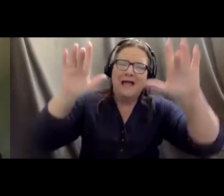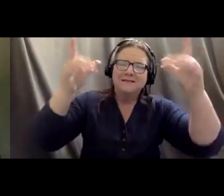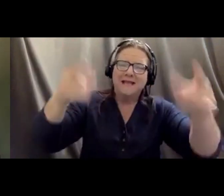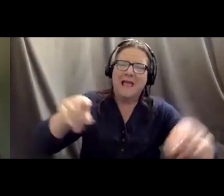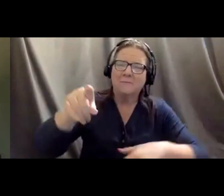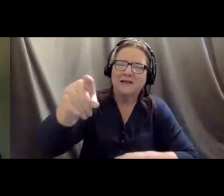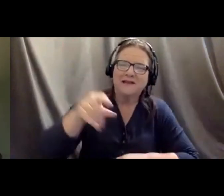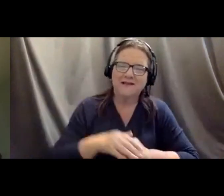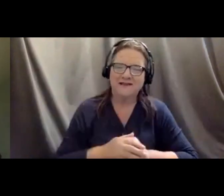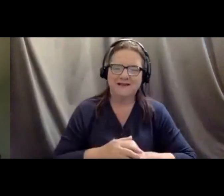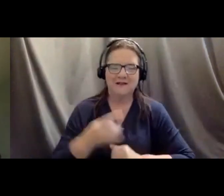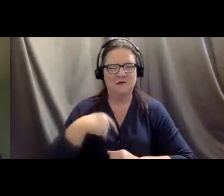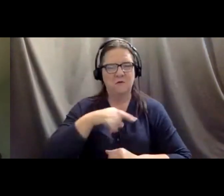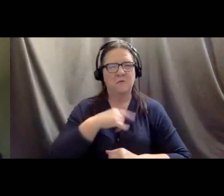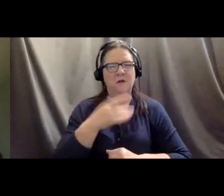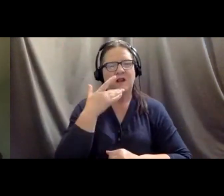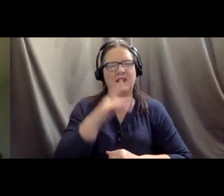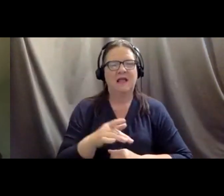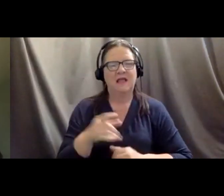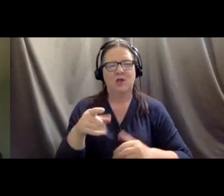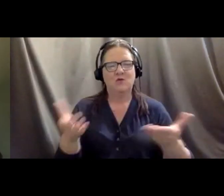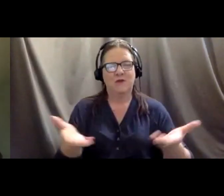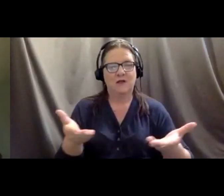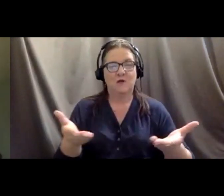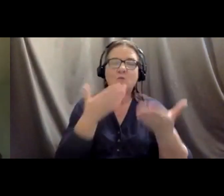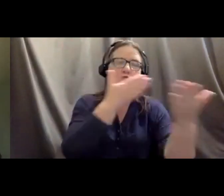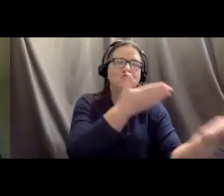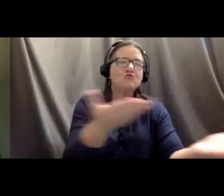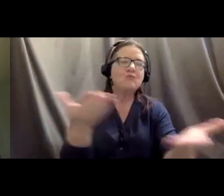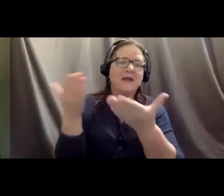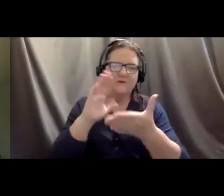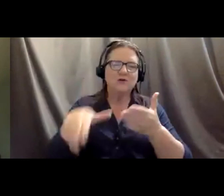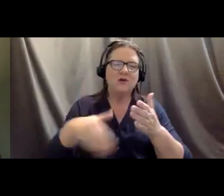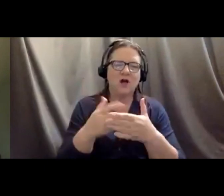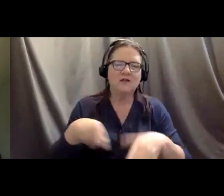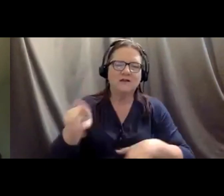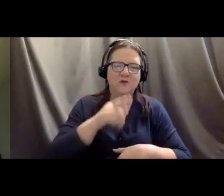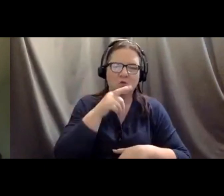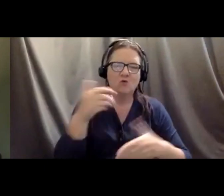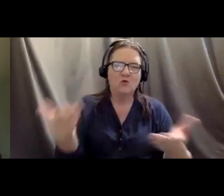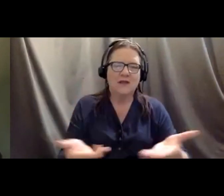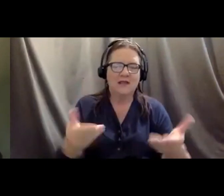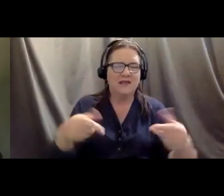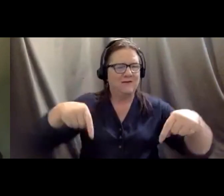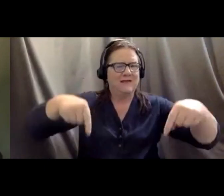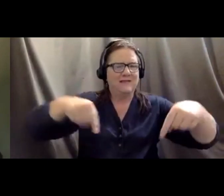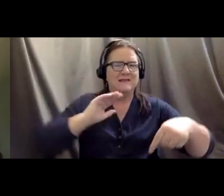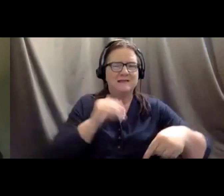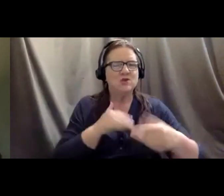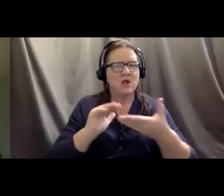So we are just so grateful. And we are grateful to every single one of you that is here. This is our community.